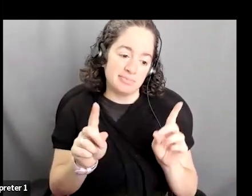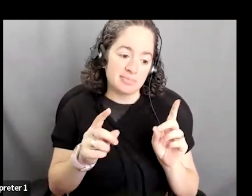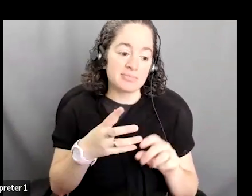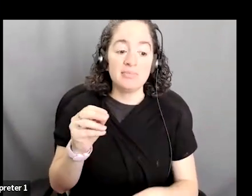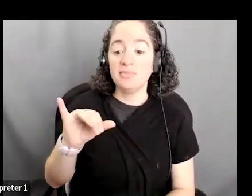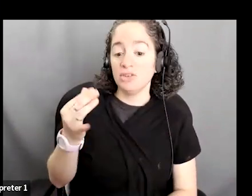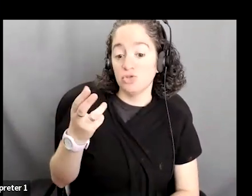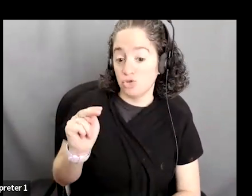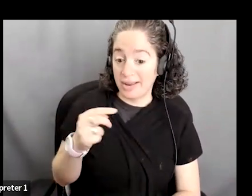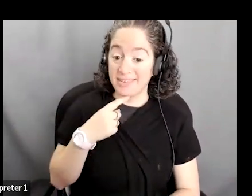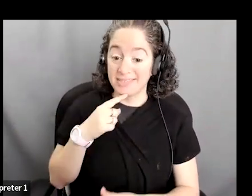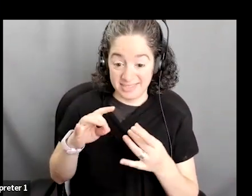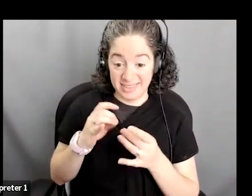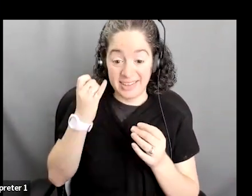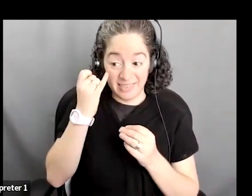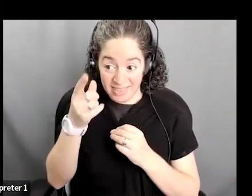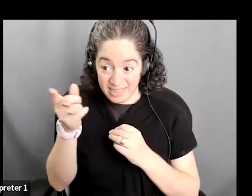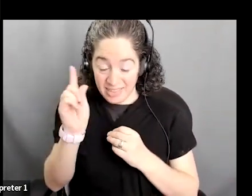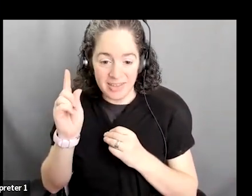If they have accessibility information on their website,